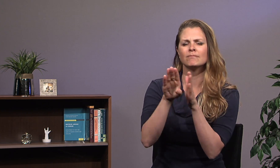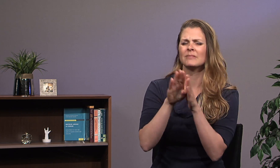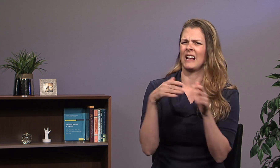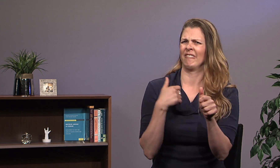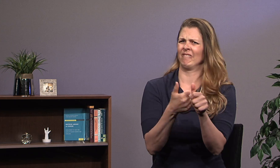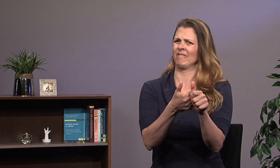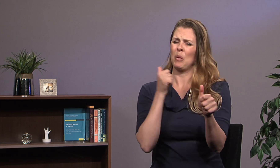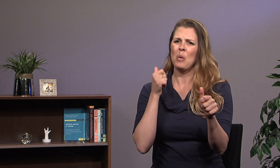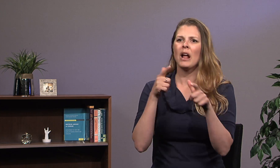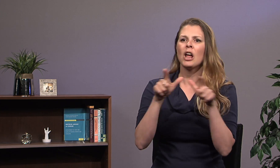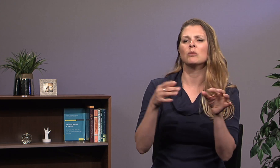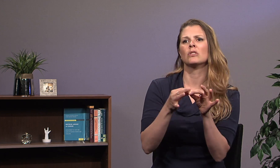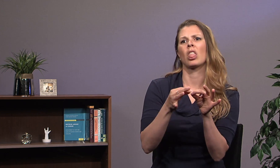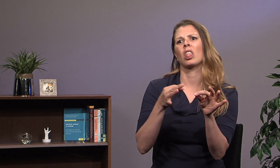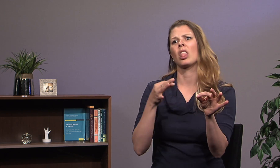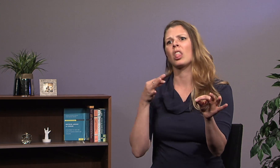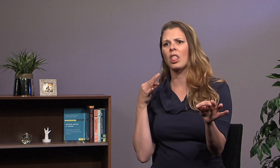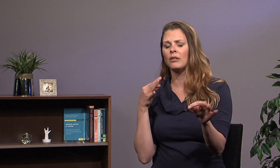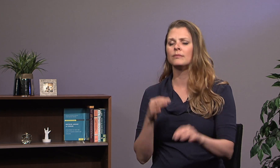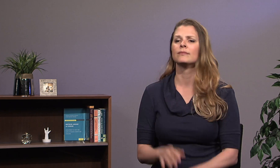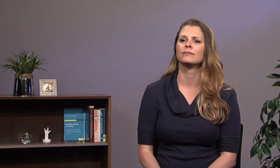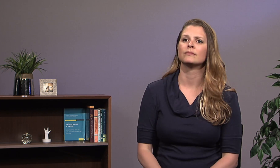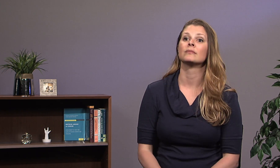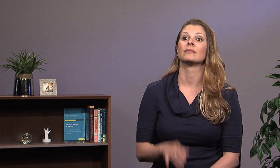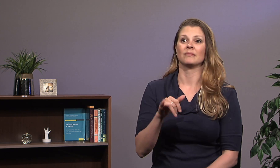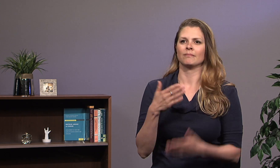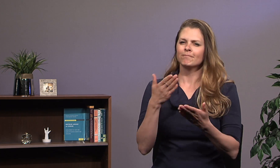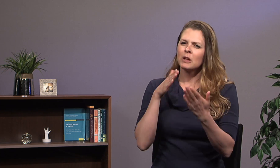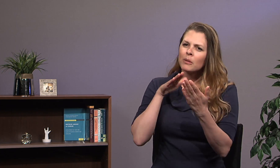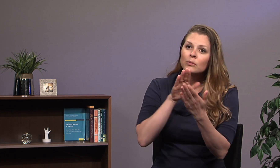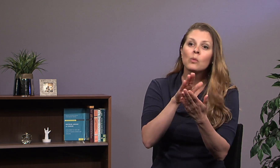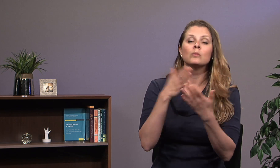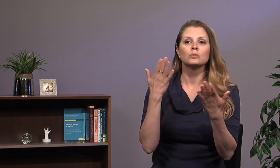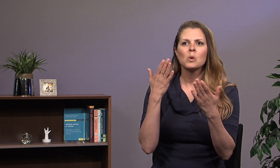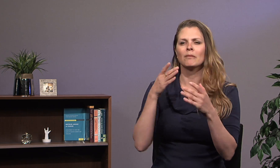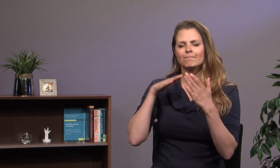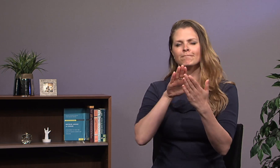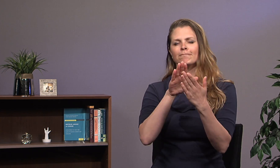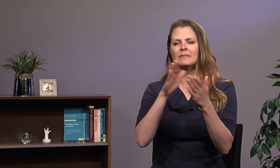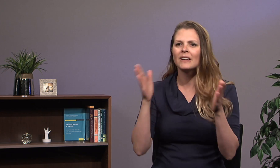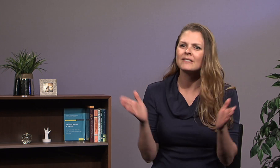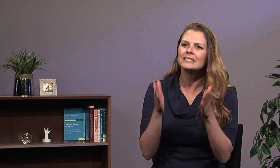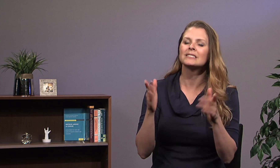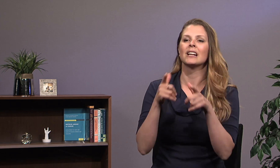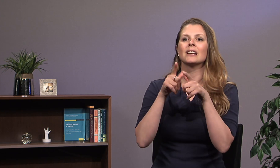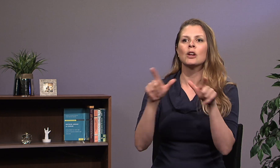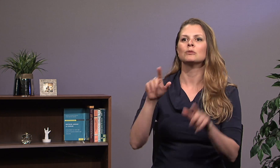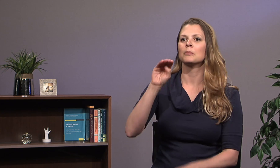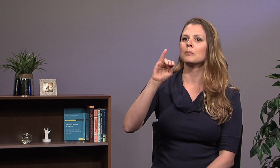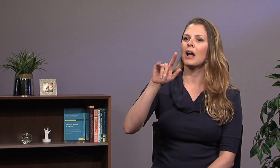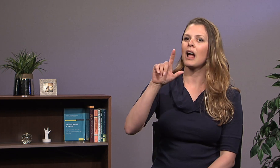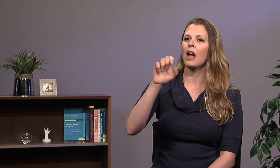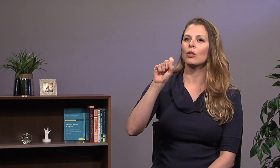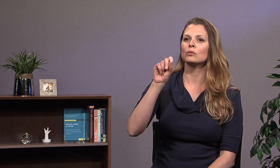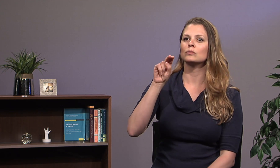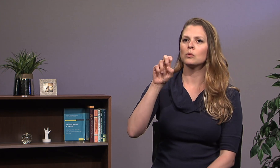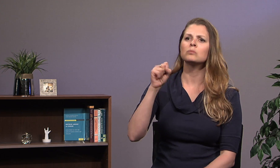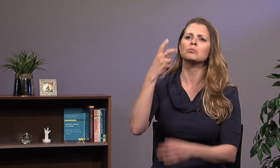and avoid language delays. It provides an approach which addresses the need to facilitate language milestones